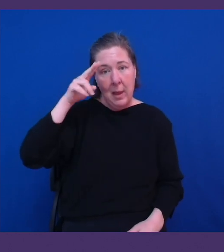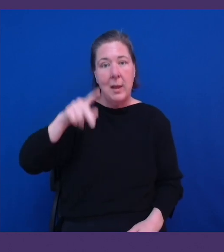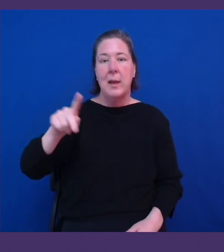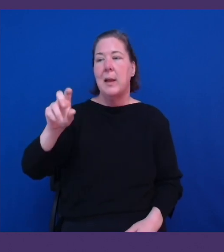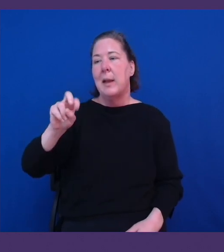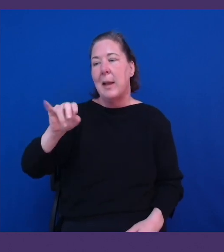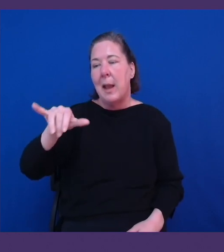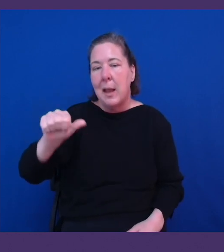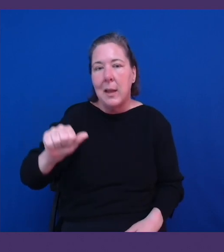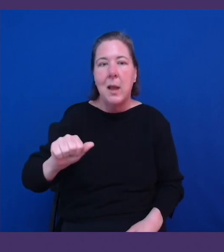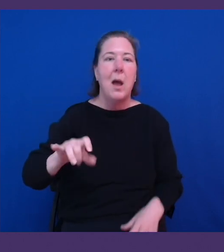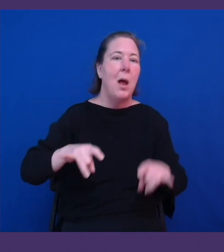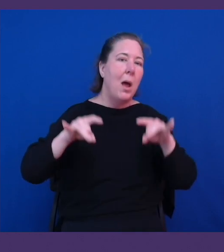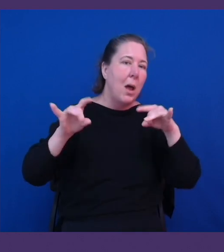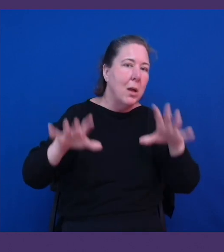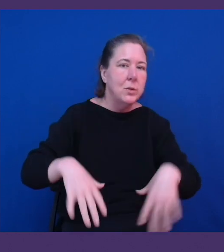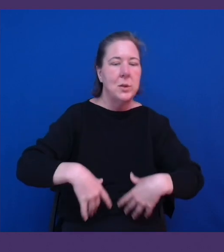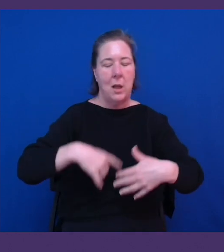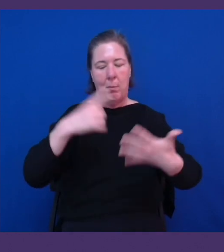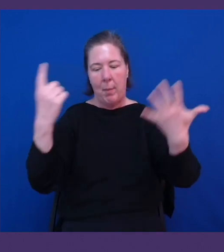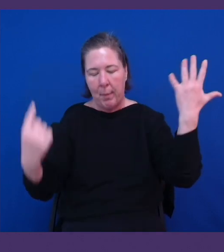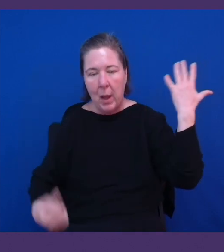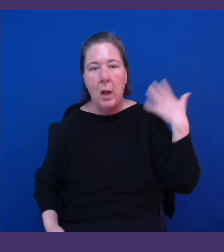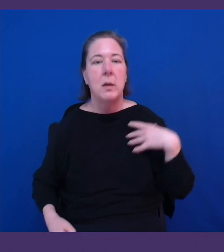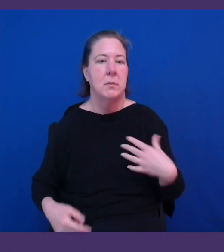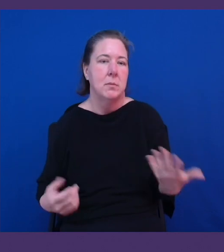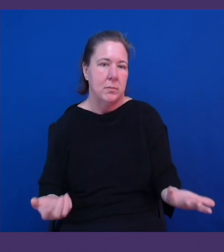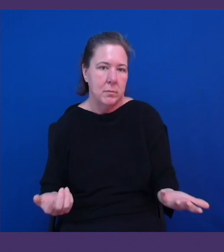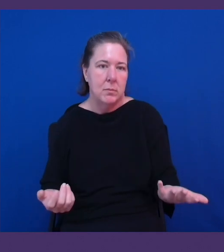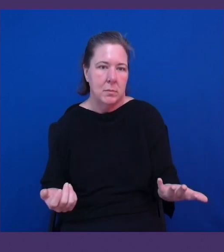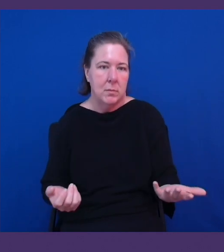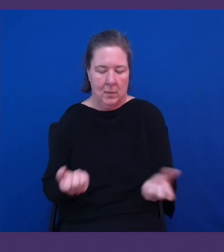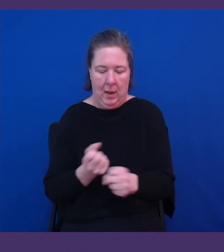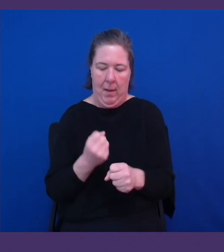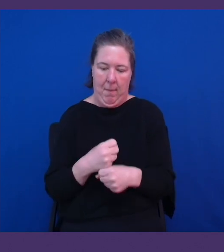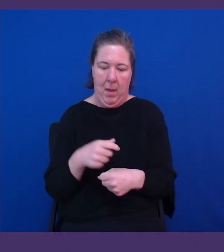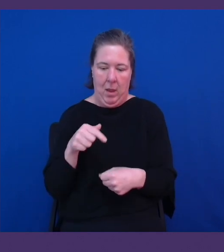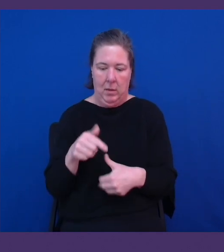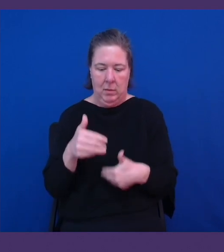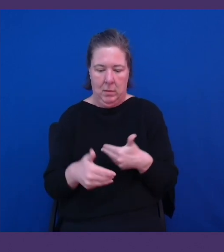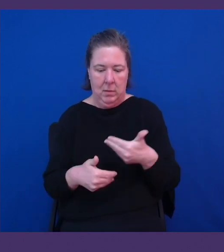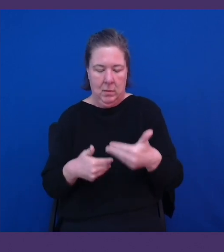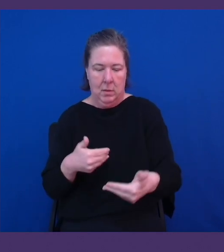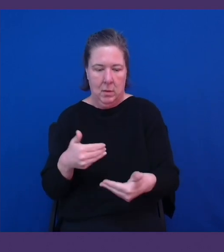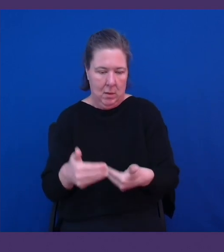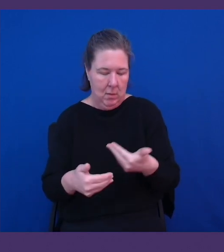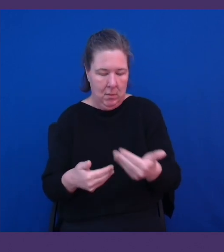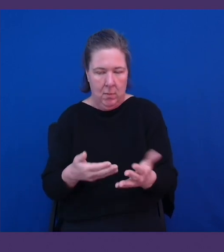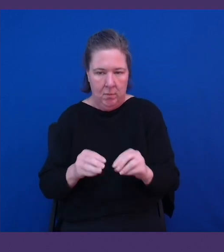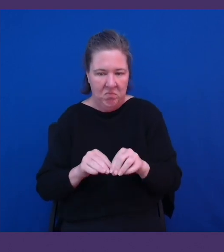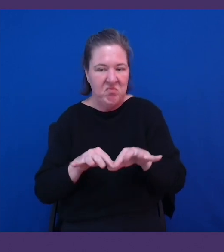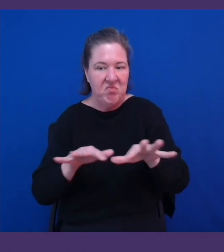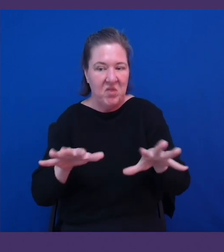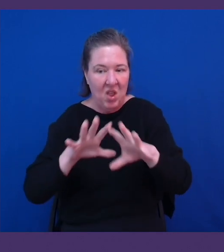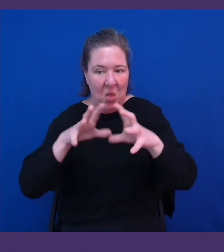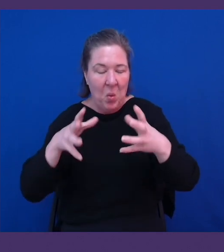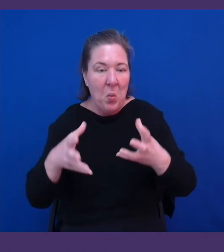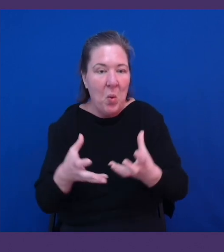So, it's kind of making its way throughout the world slowly, but still.